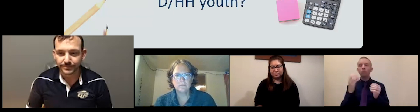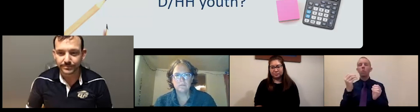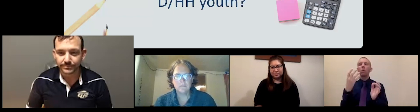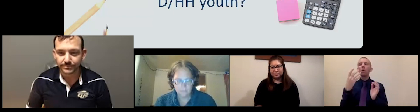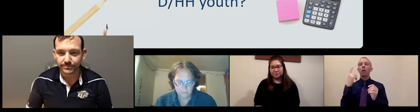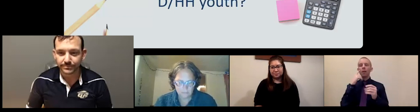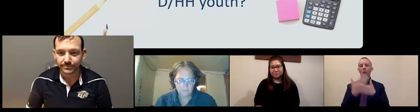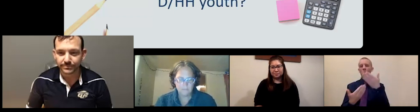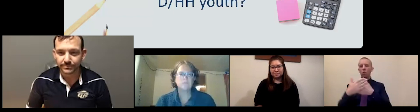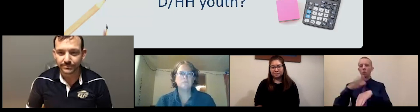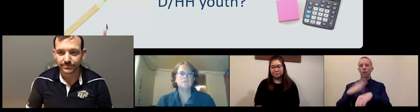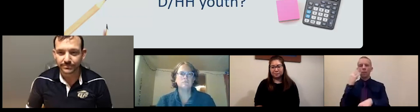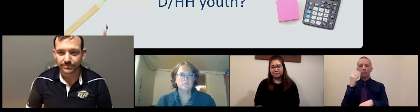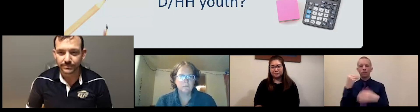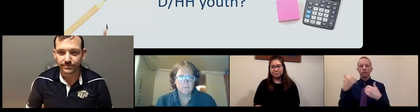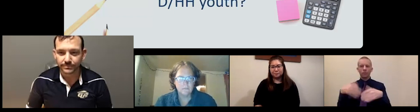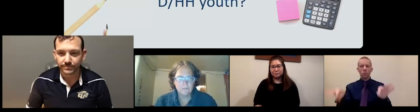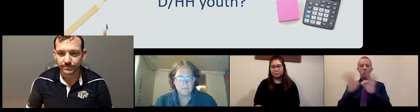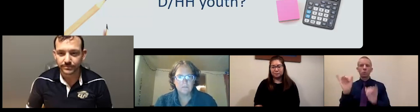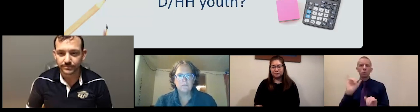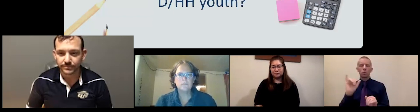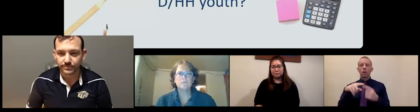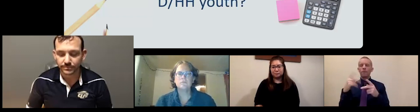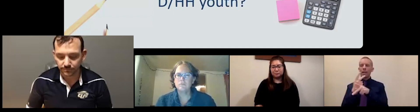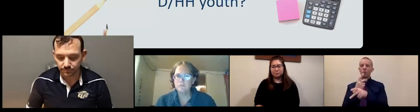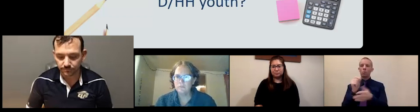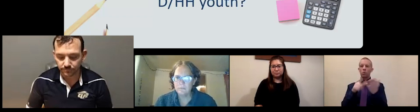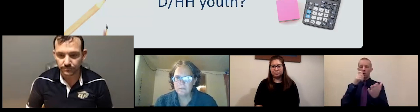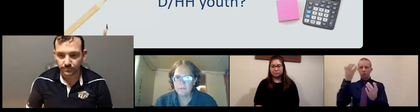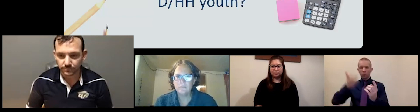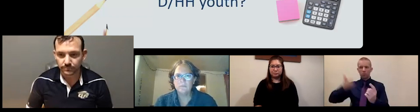I think hands-on experience is important too, to figure out who you are.